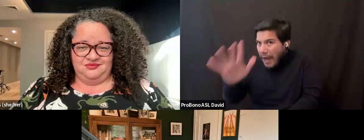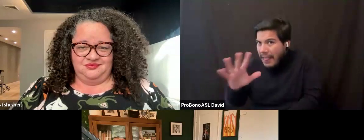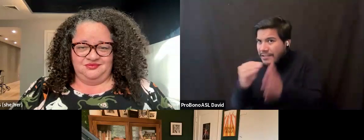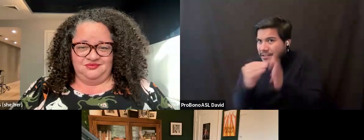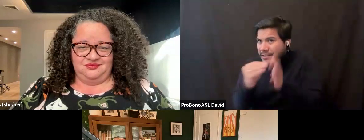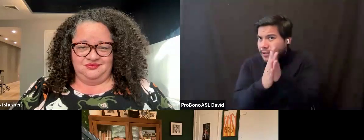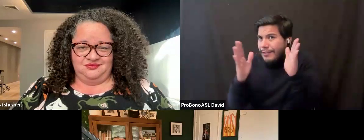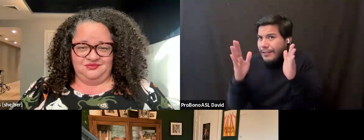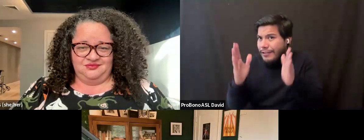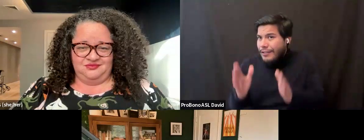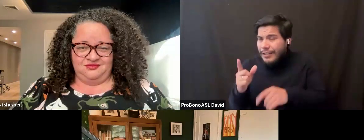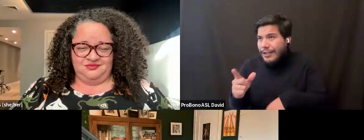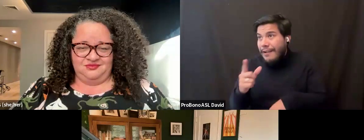I do not think I would've made this